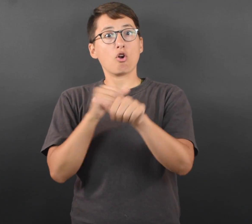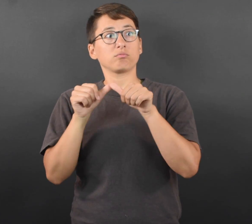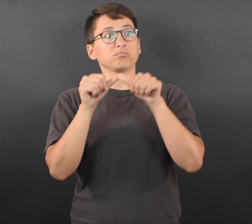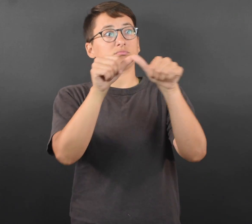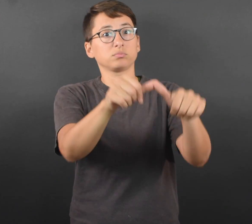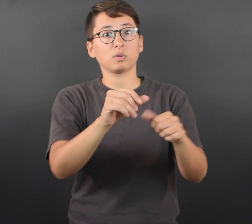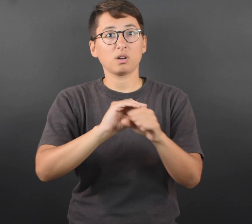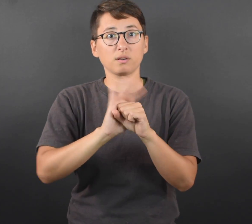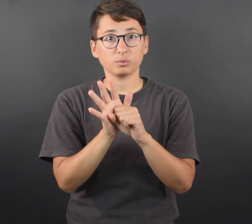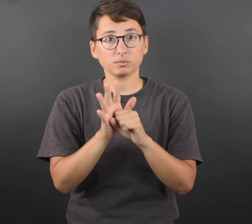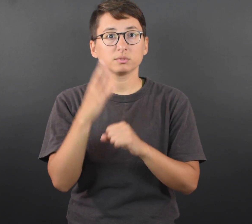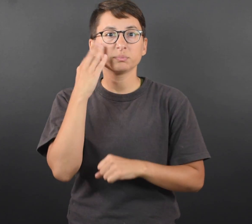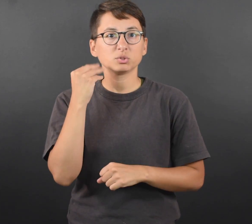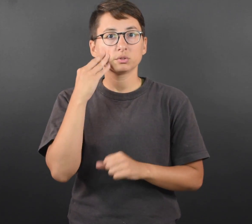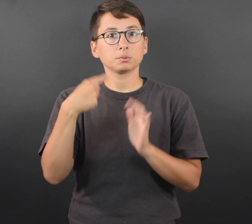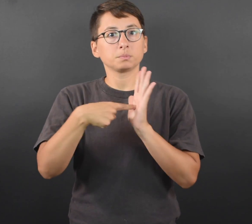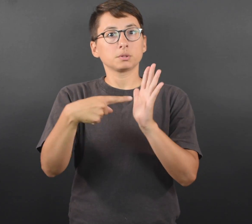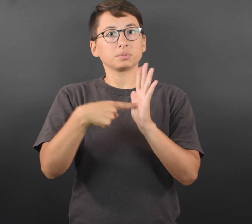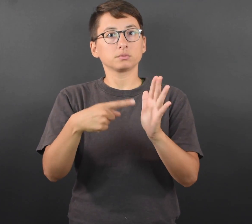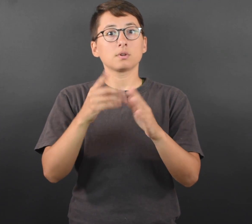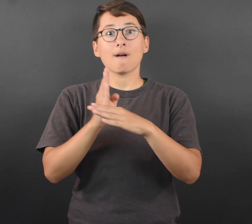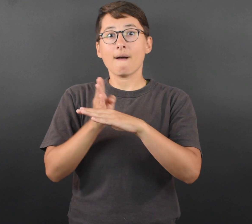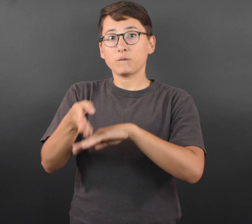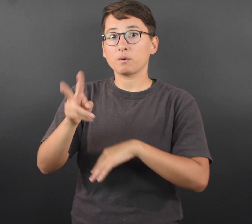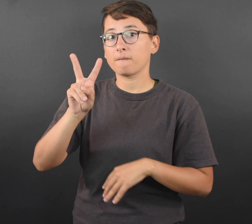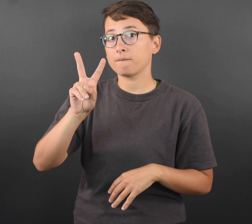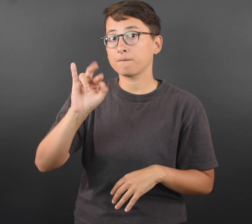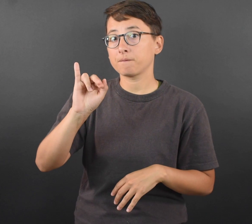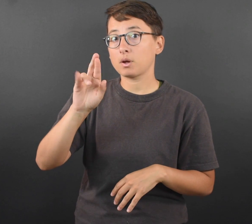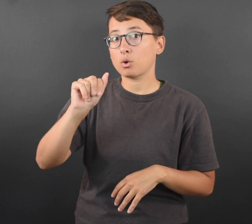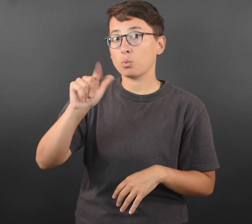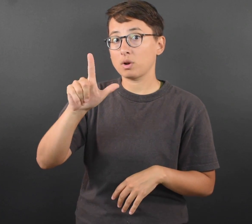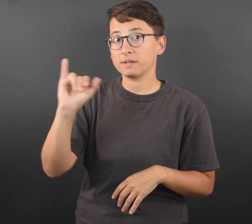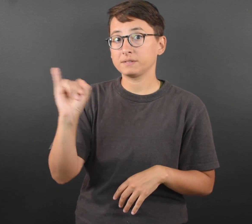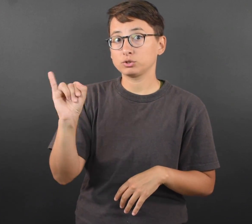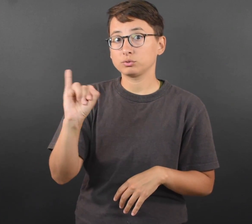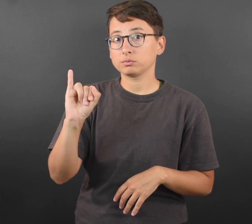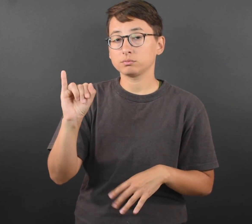following a viral infection unleashes new insights.